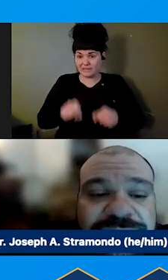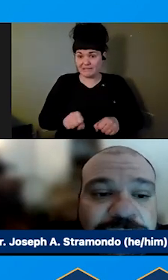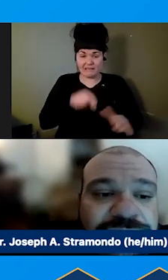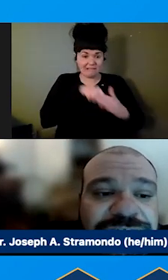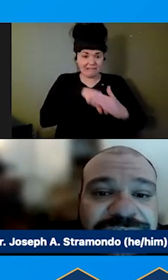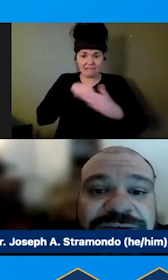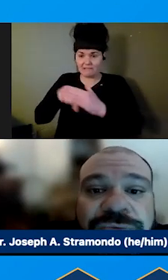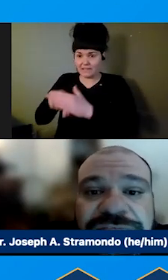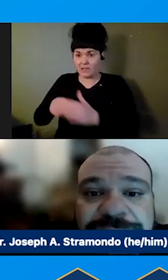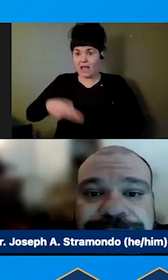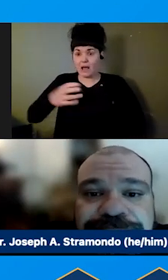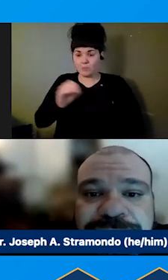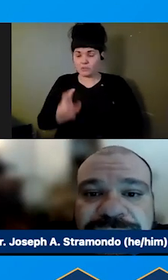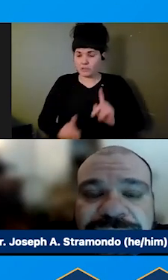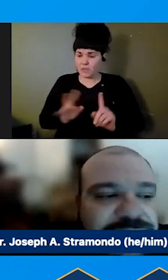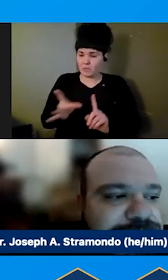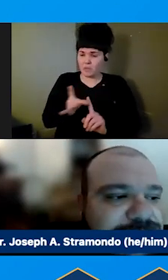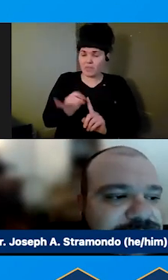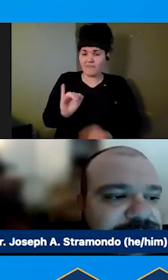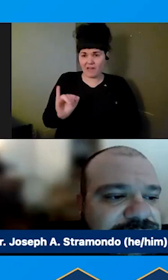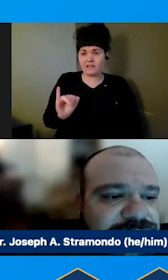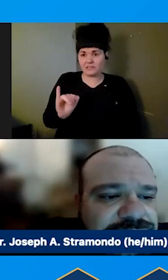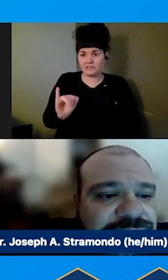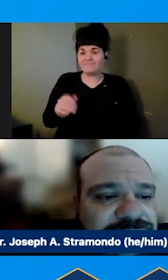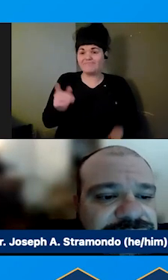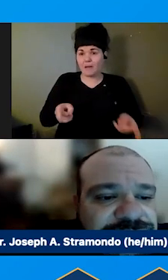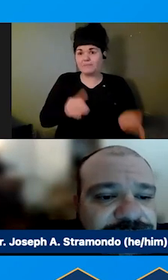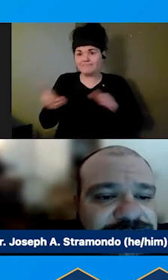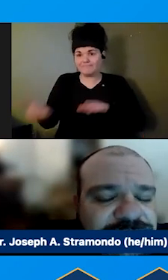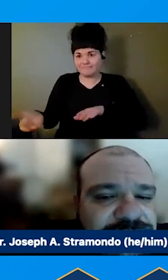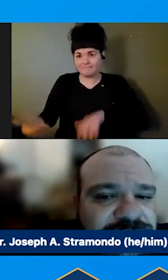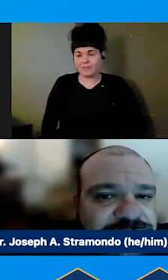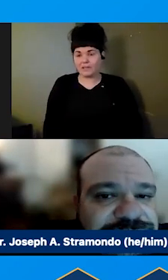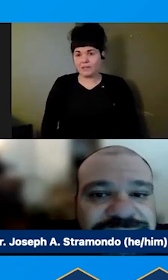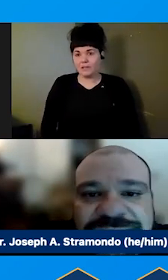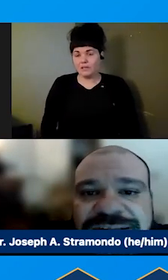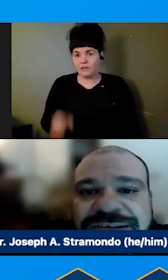were infected with it. Okay.